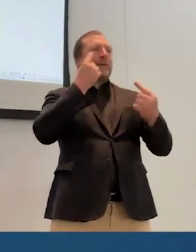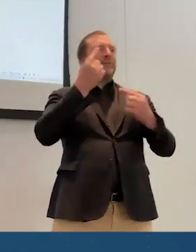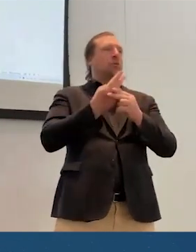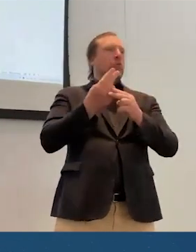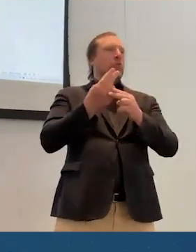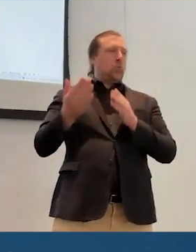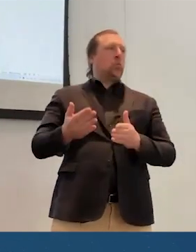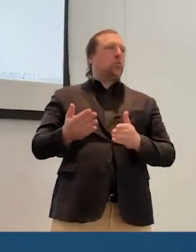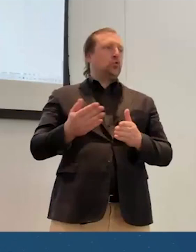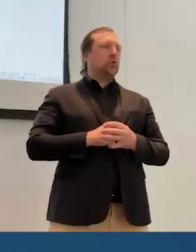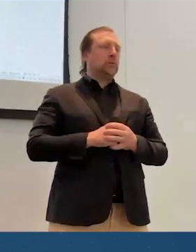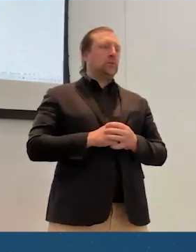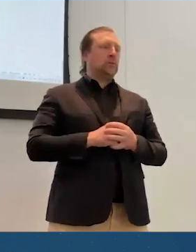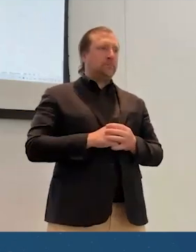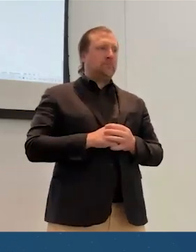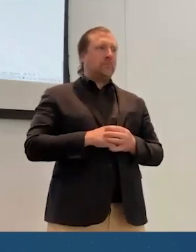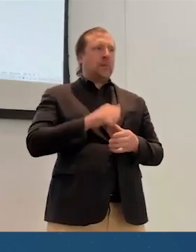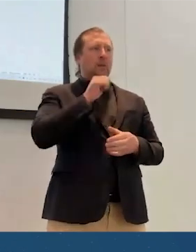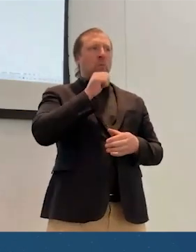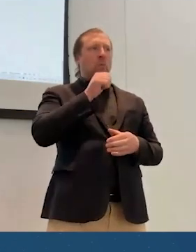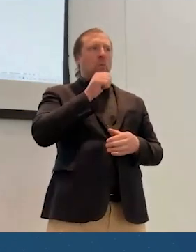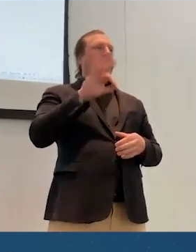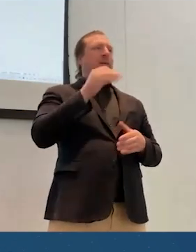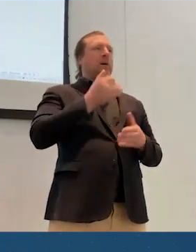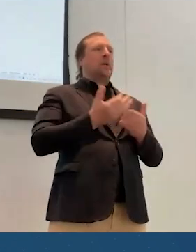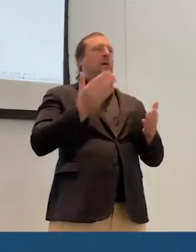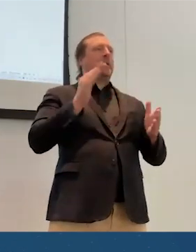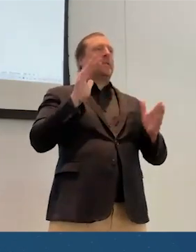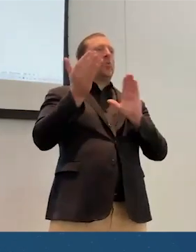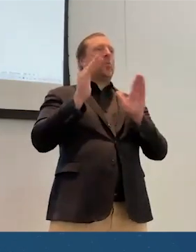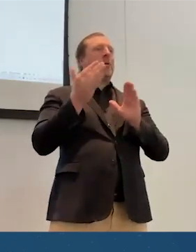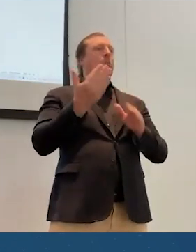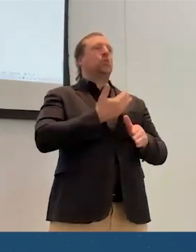prior knowledge about walking.